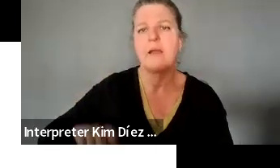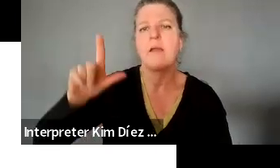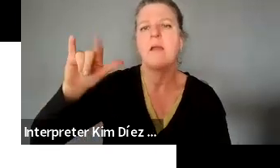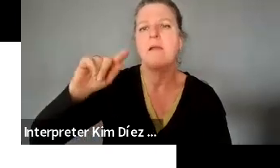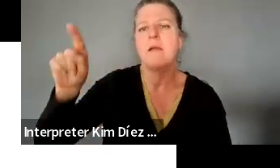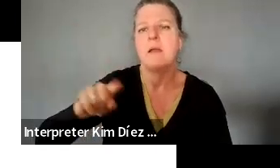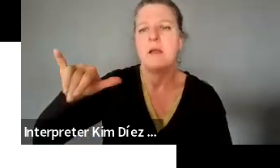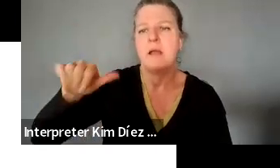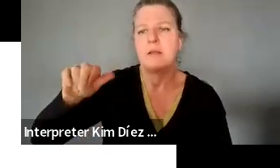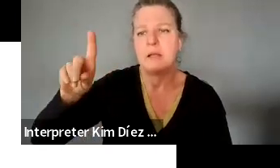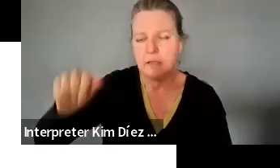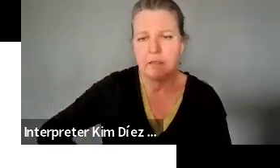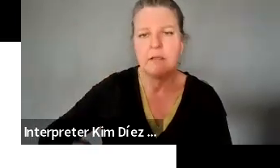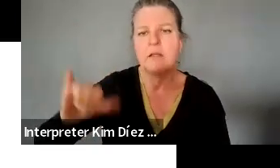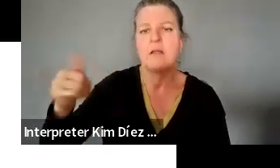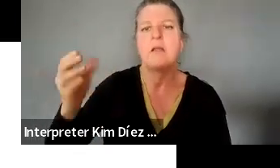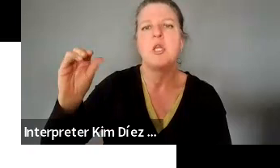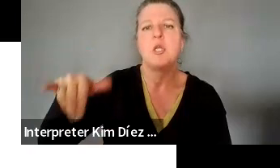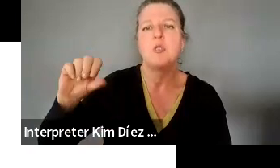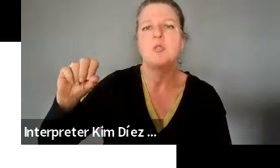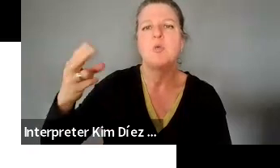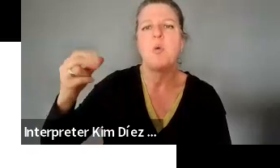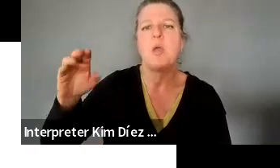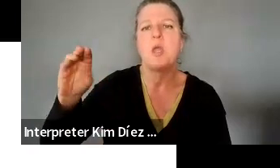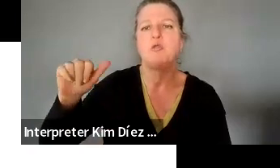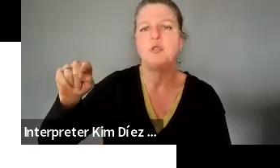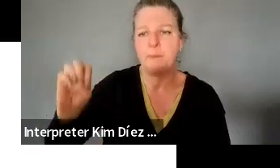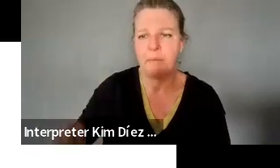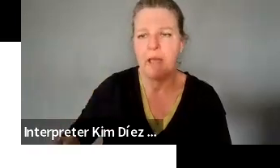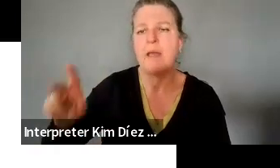Joy Shoemate, Kim Grue, and many of our coaches here today.